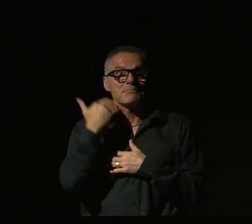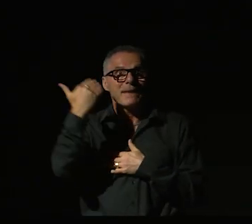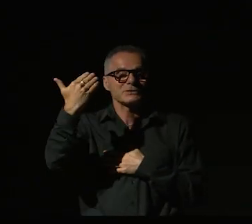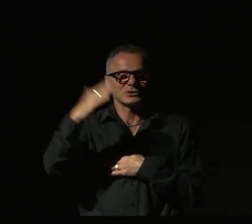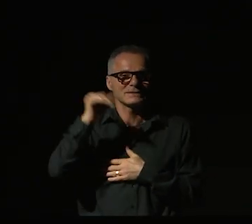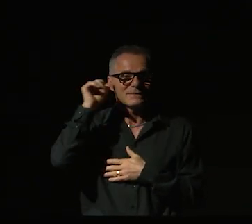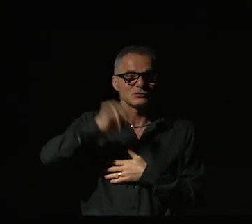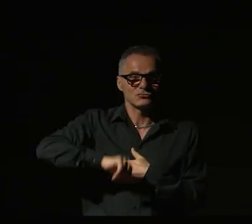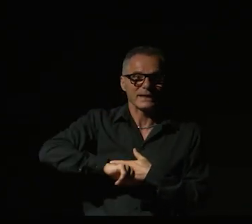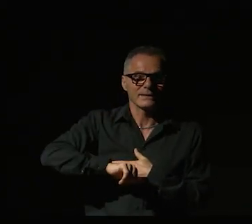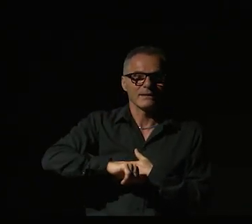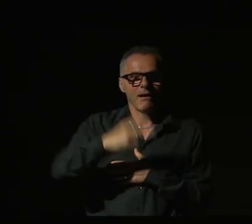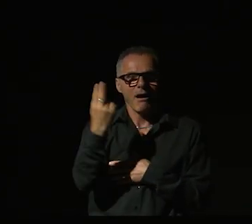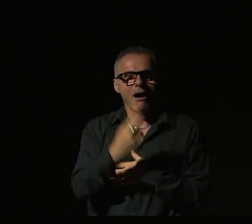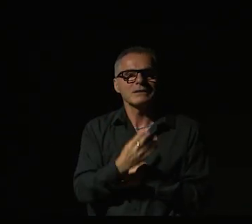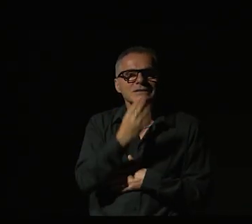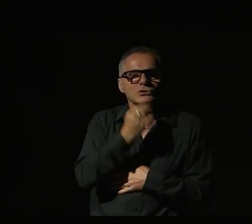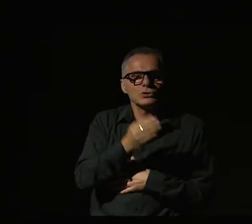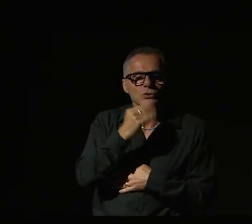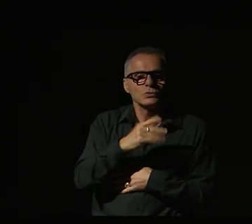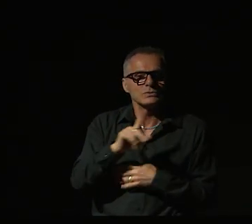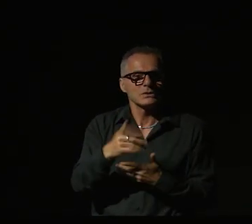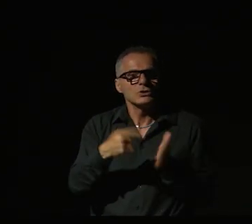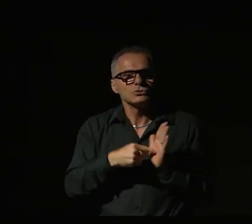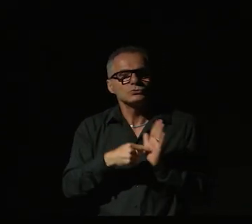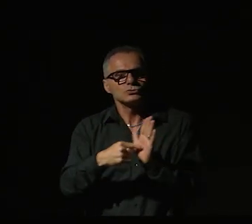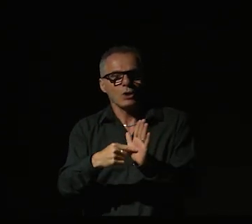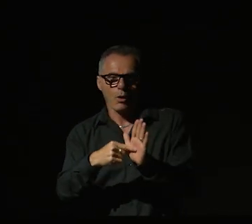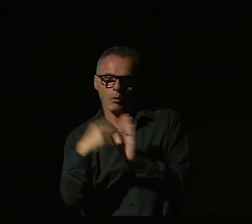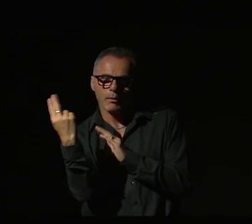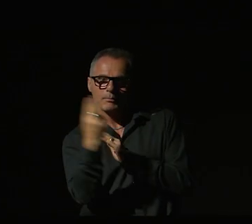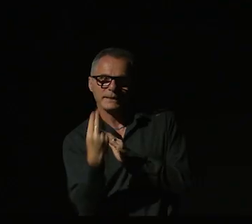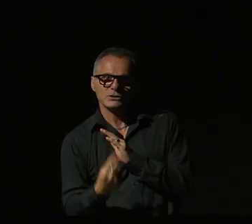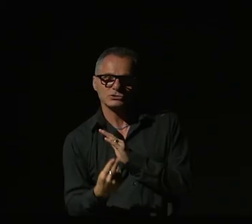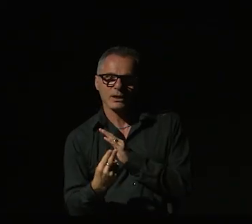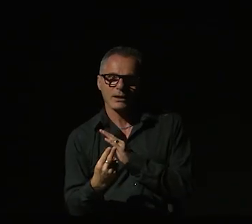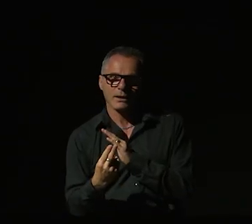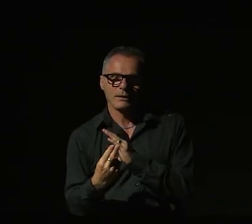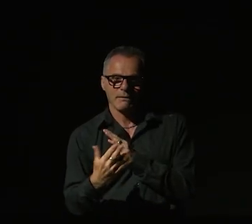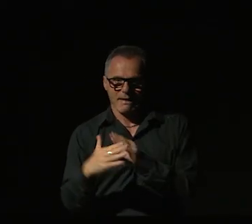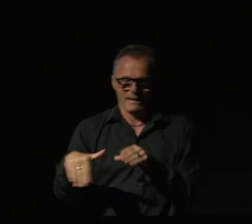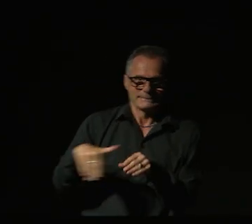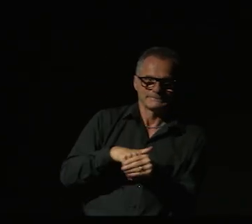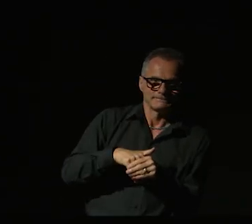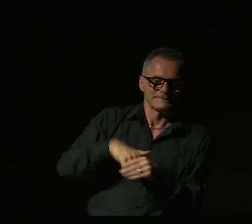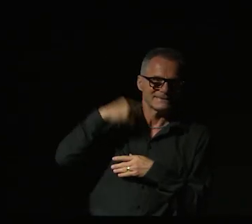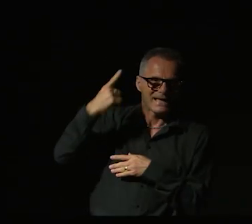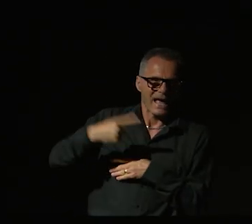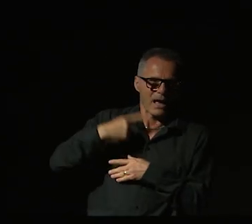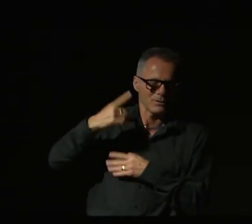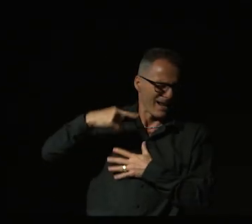that artists use to bring their pictures, that are silent stories, alive. Where in the moment